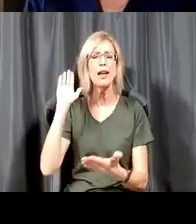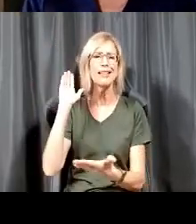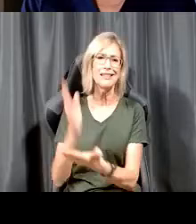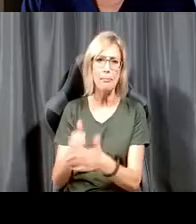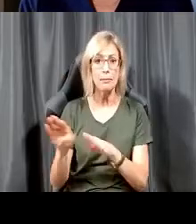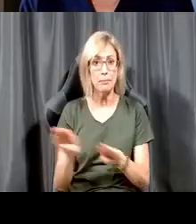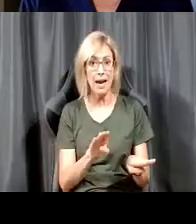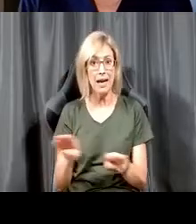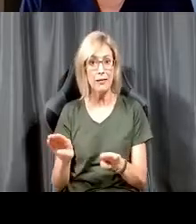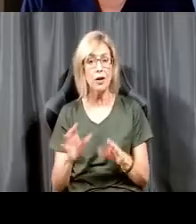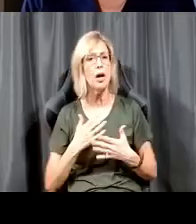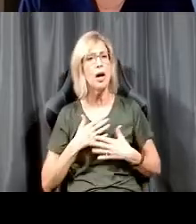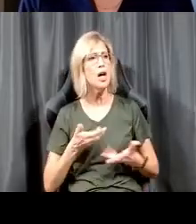We don't want my child chewing on things.